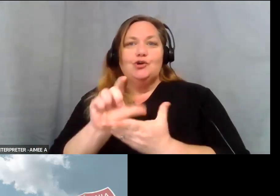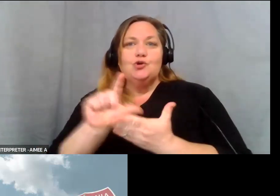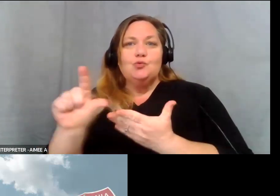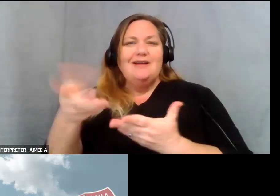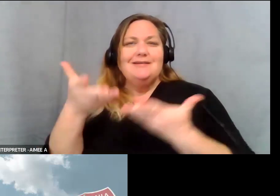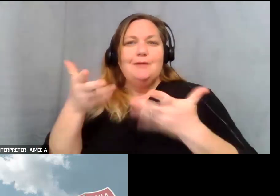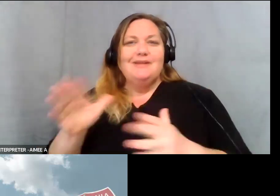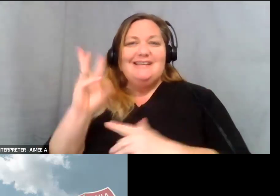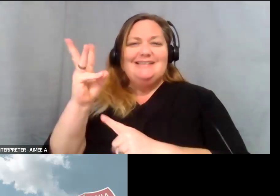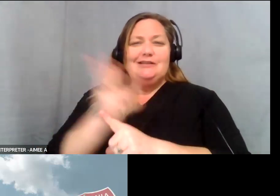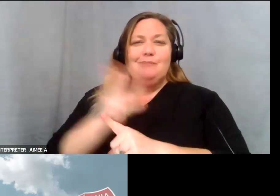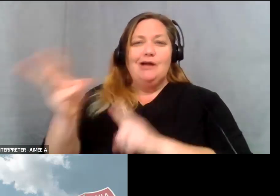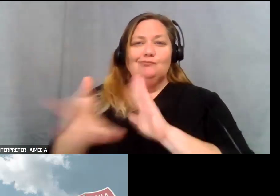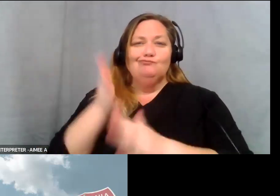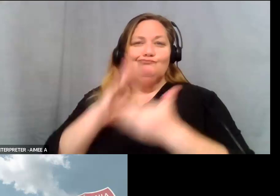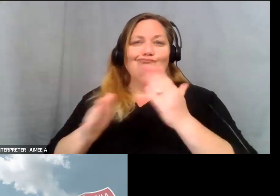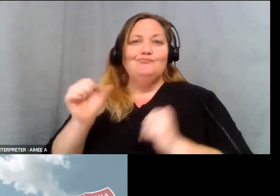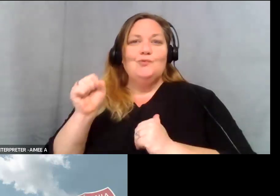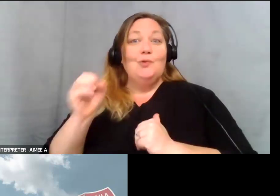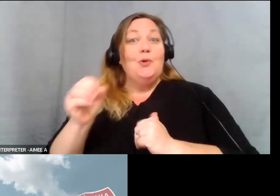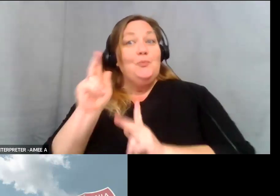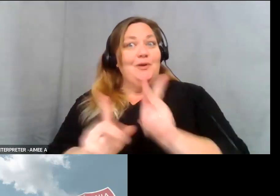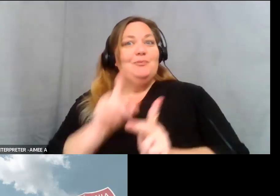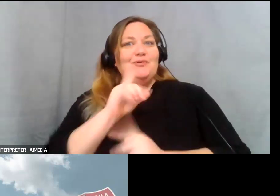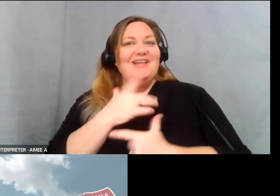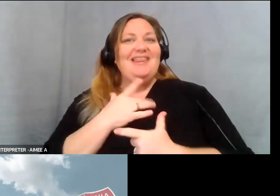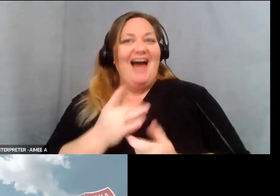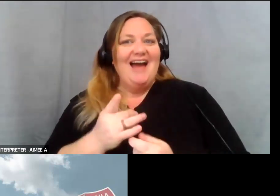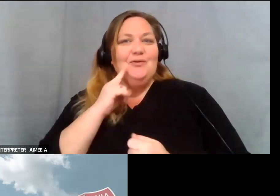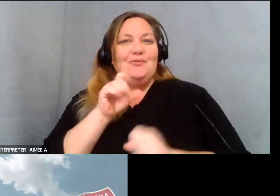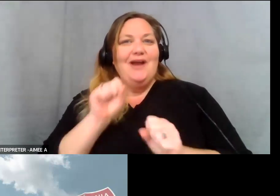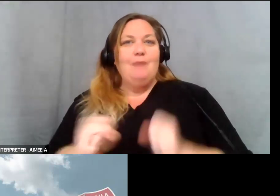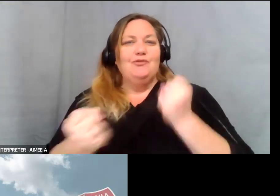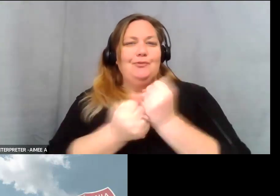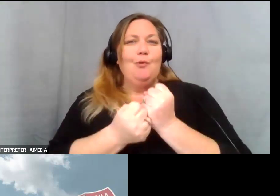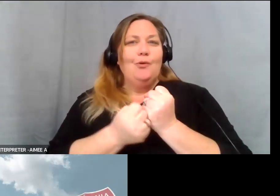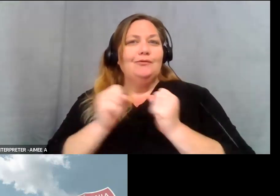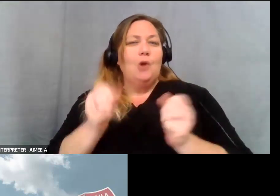in 6 months. So people really like it, and we're able to support. So hoping we can have